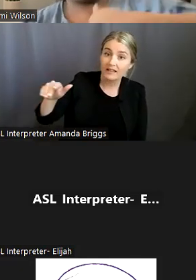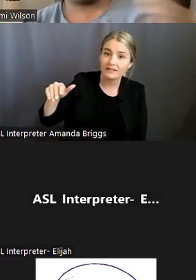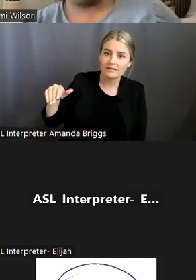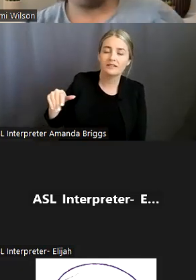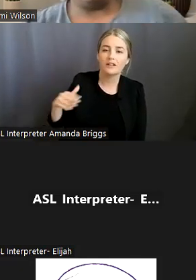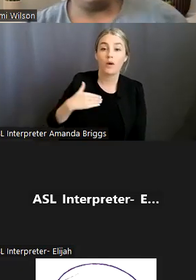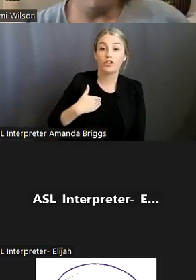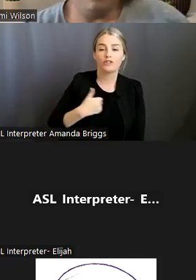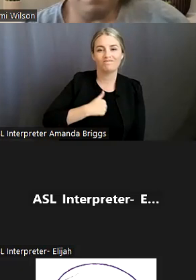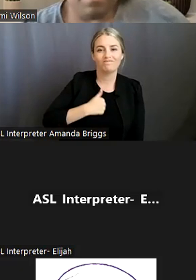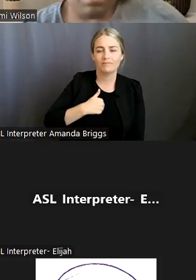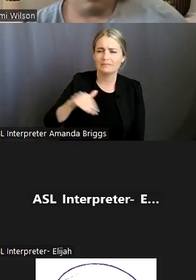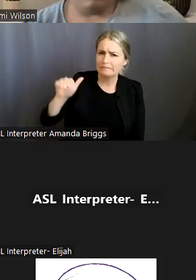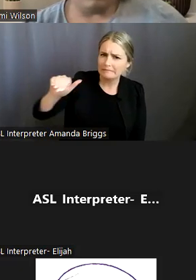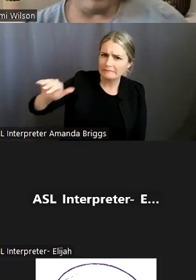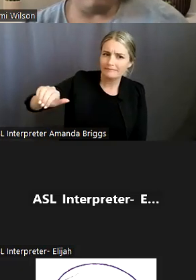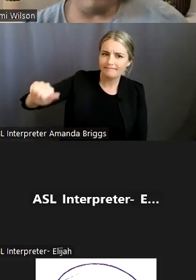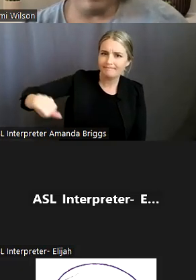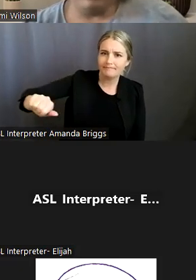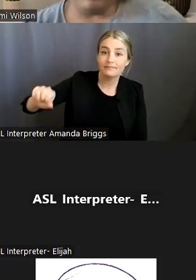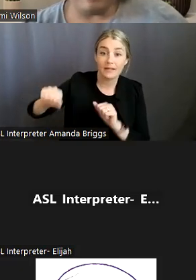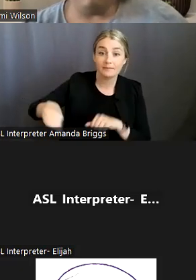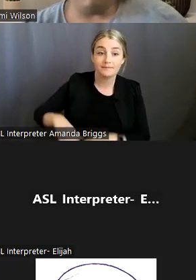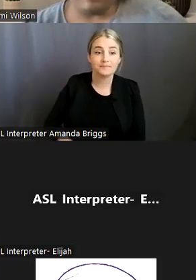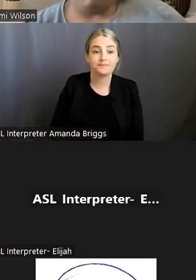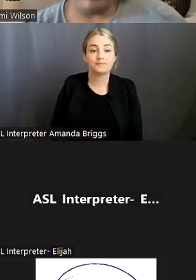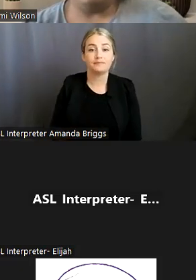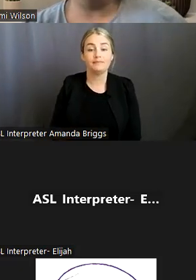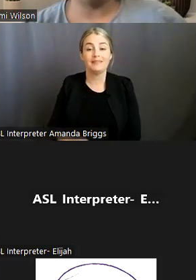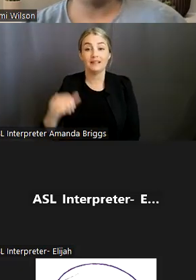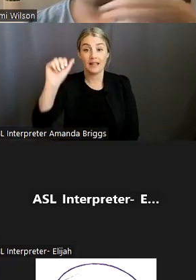rub. A for airway. So you wanna make